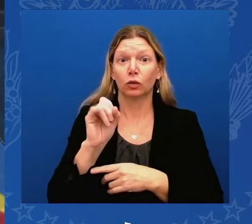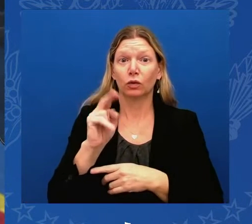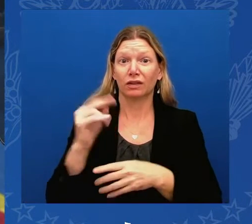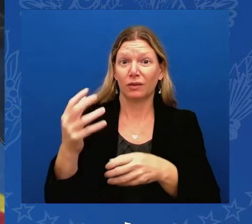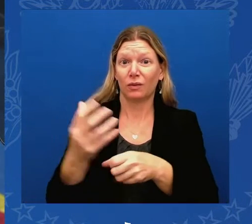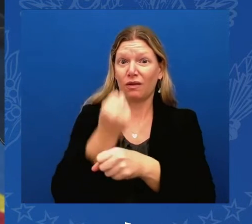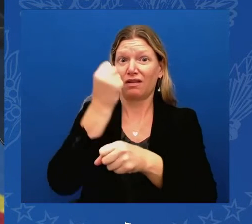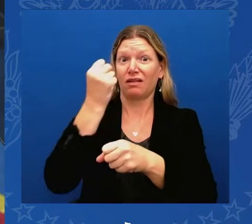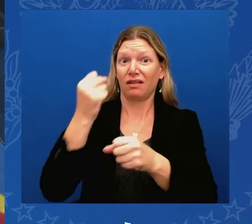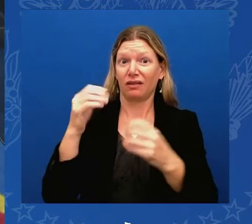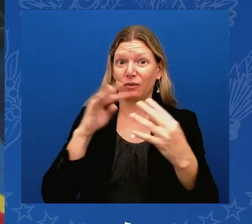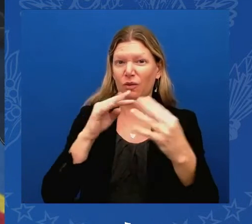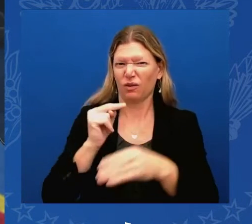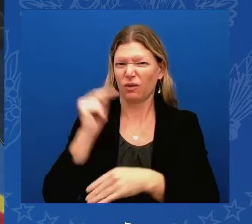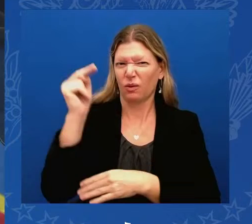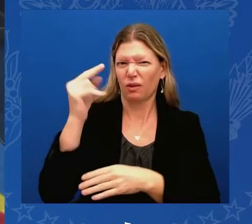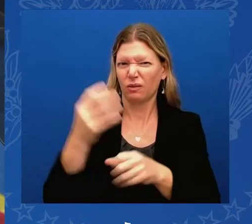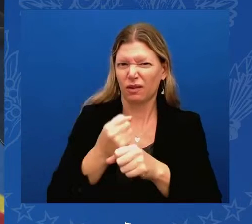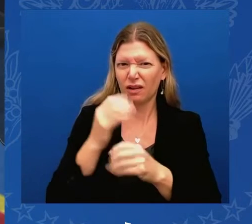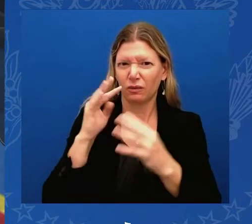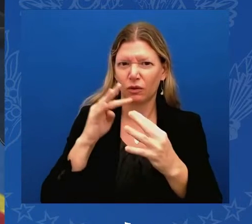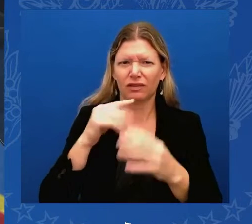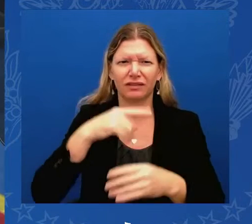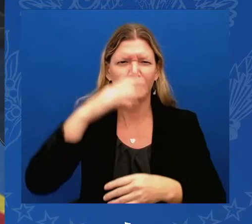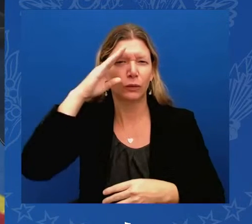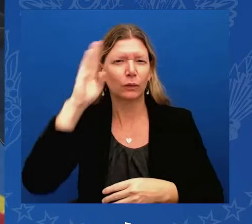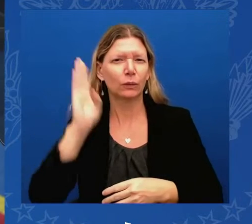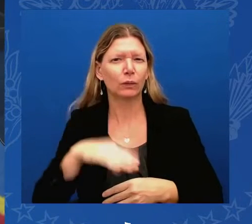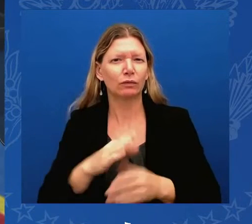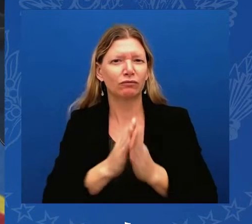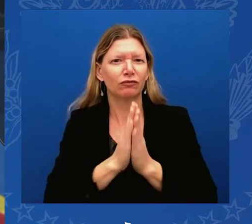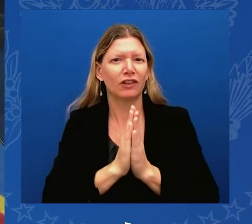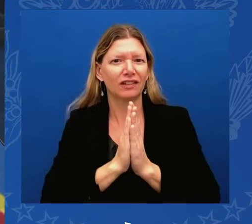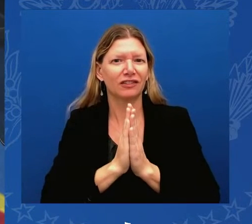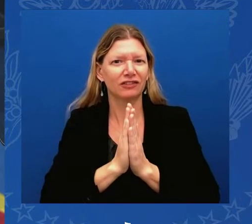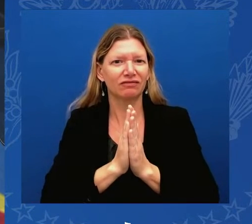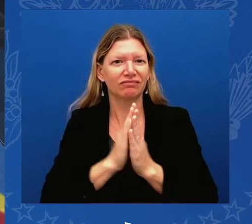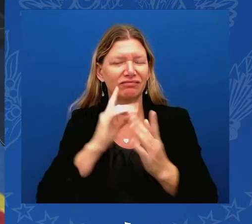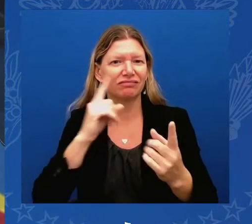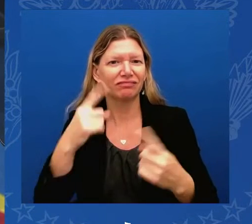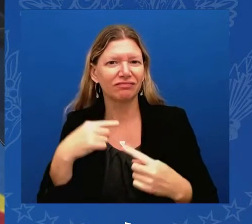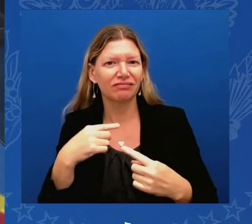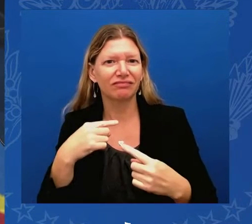returned home, his feet wary, his spirit in no ways tired.